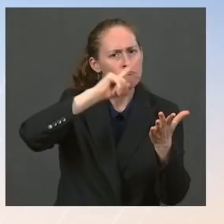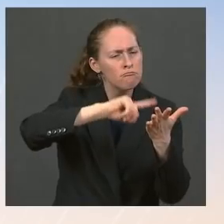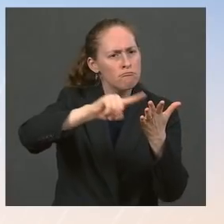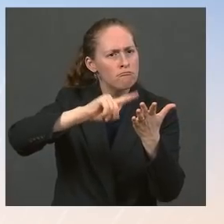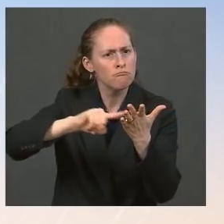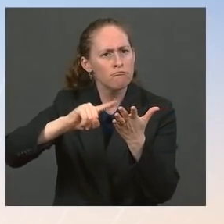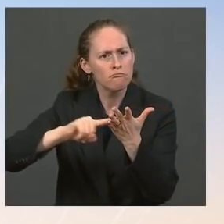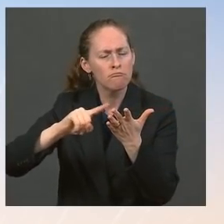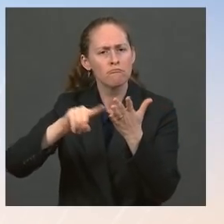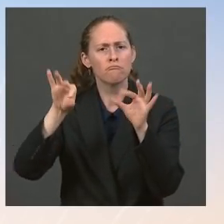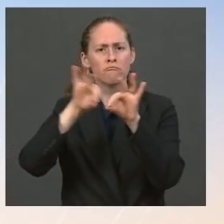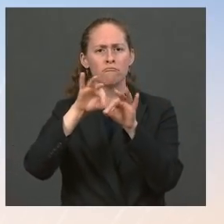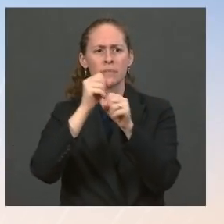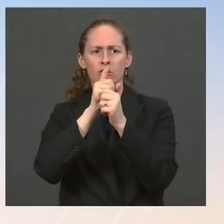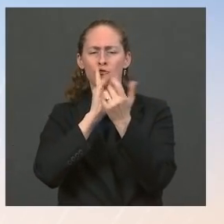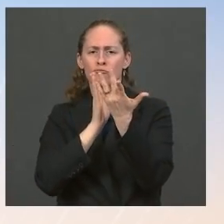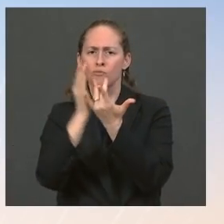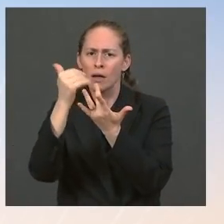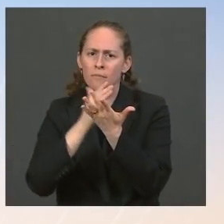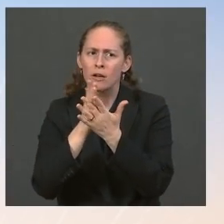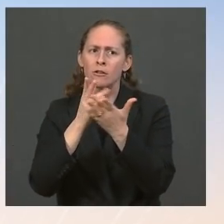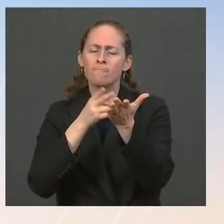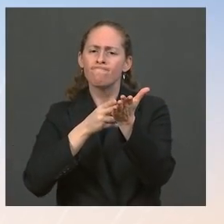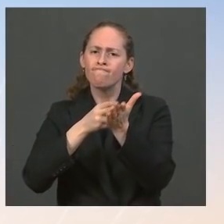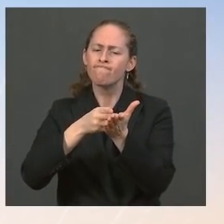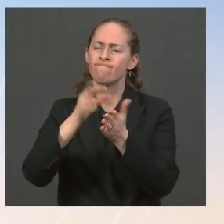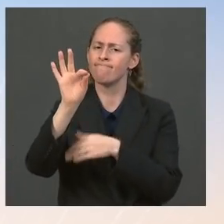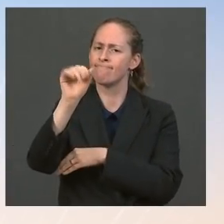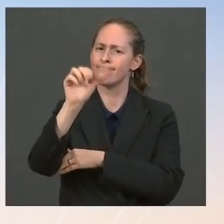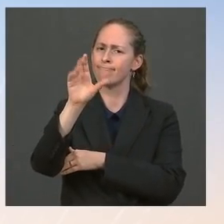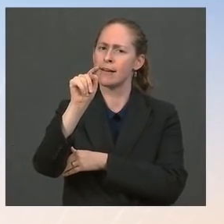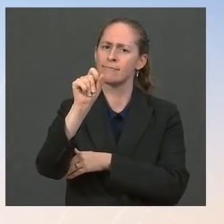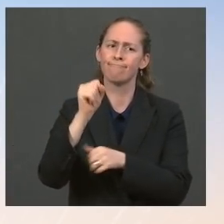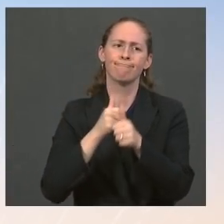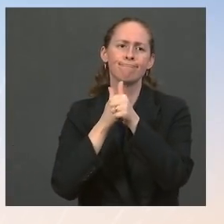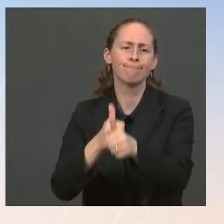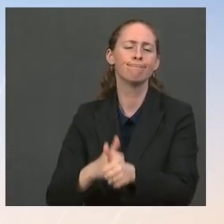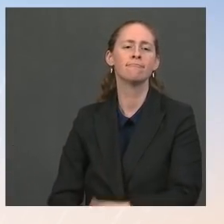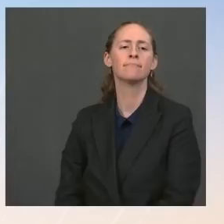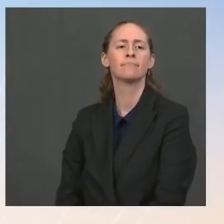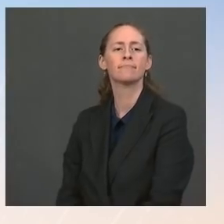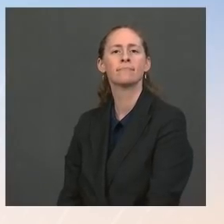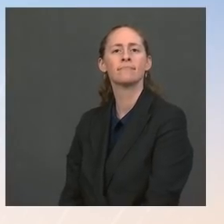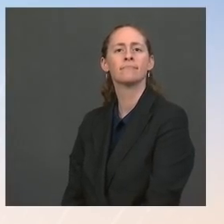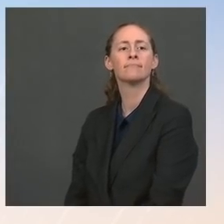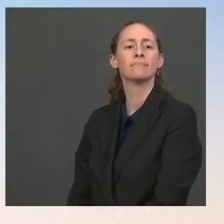The Press: Thank you, Mr. Secretary. I understand you guys have been saying since January 20th you inherited a broken system; there's a lot of work to be done here.